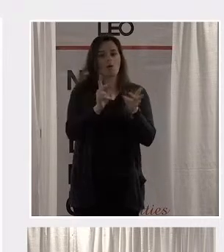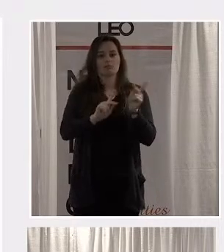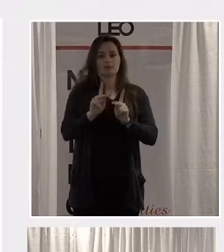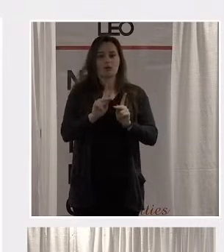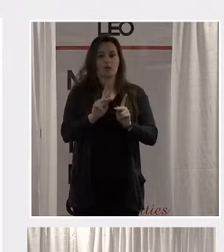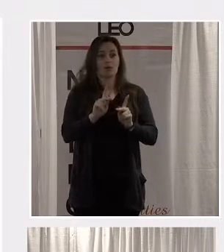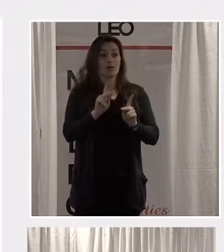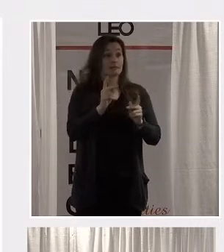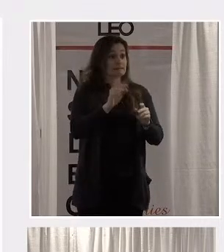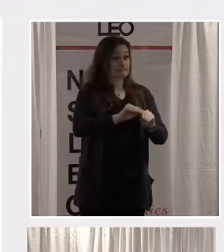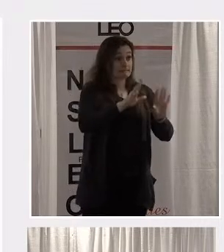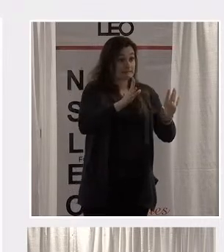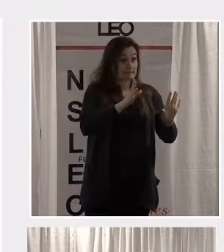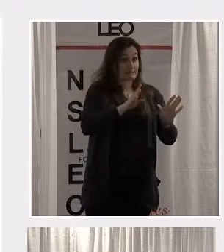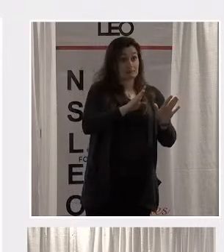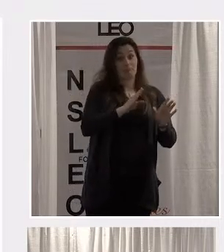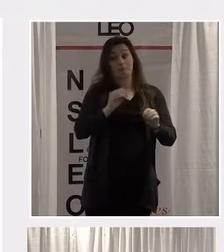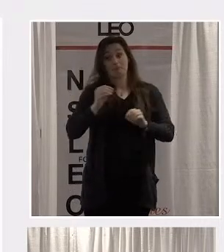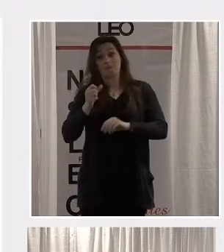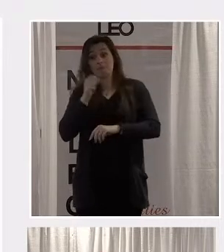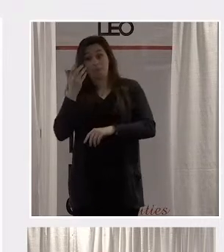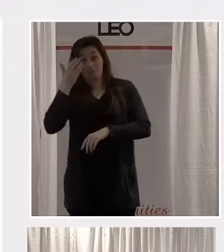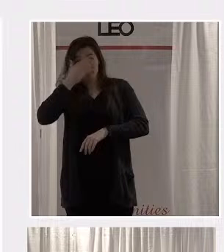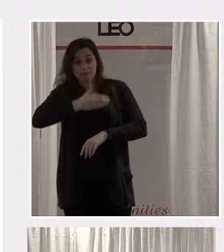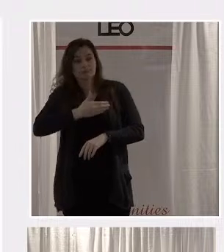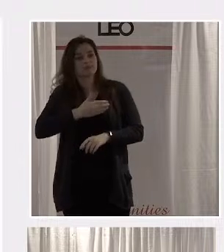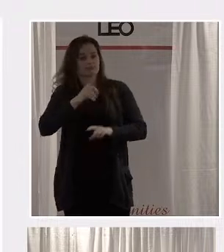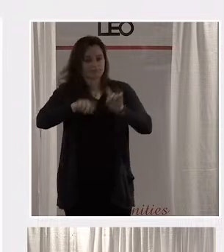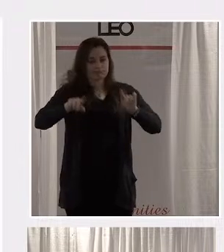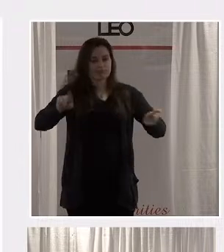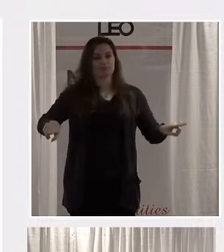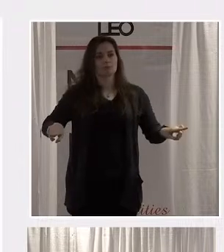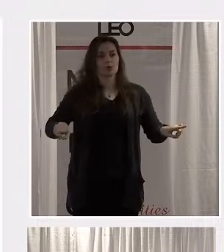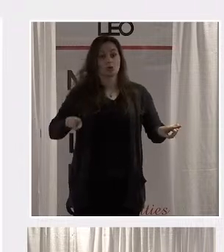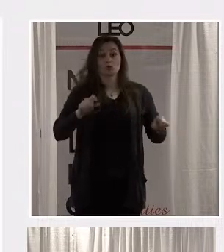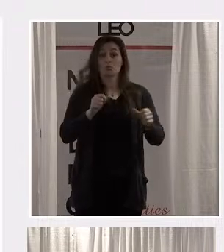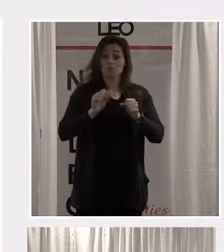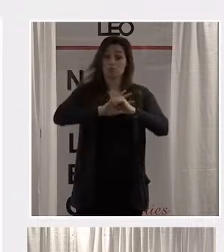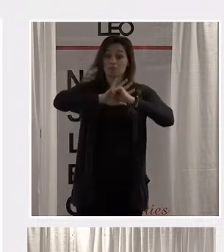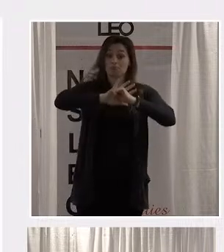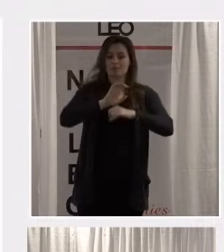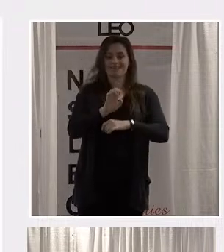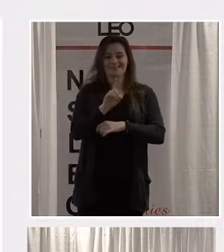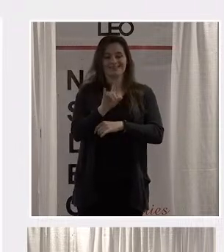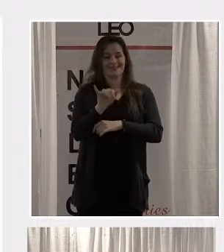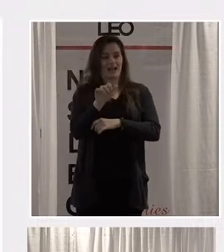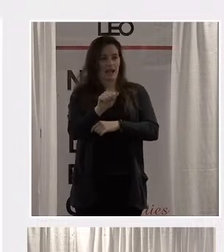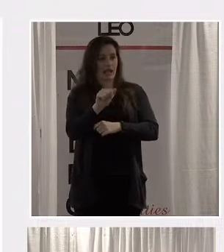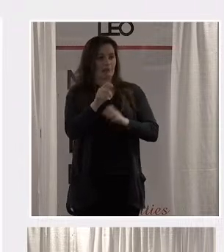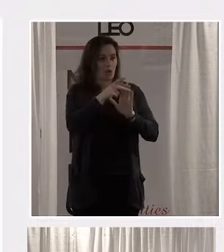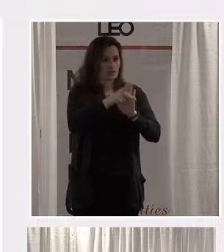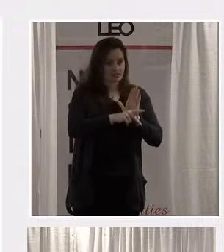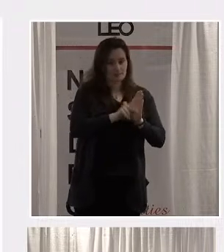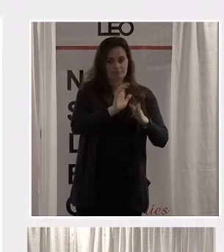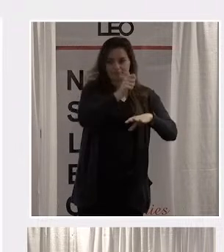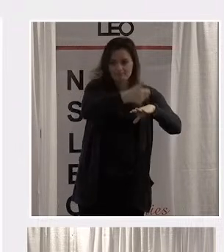AS WELL AS IMPLEMENT EDIA POLICIES AND BOOST BENEFIT AND COMPENSATION PACKAGES